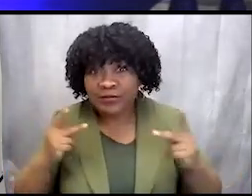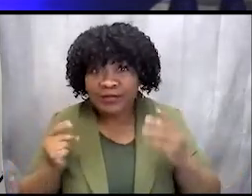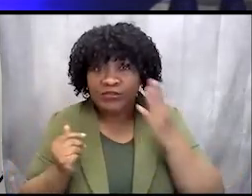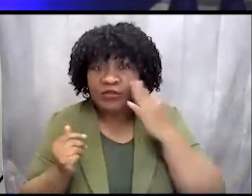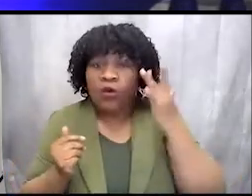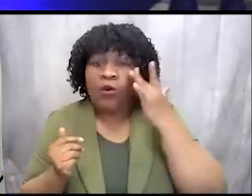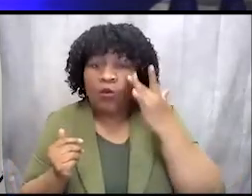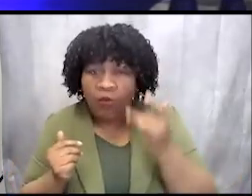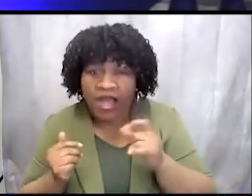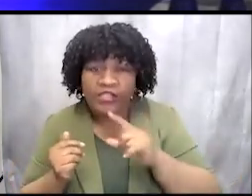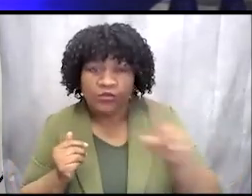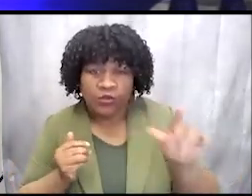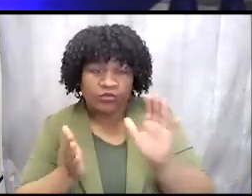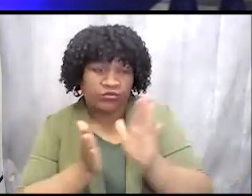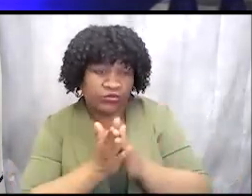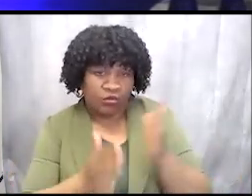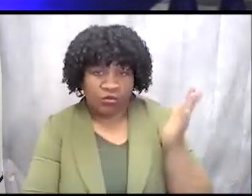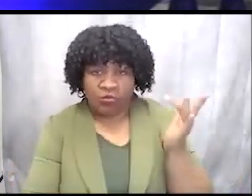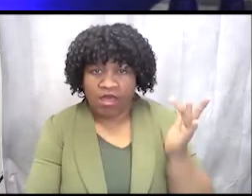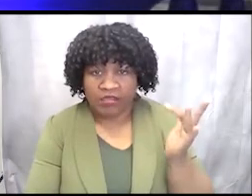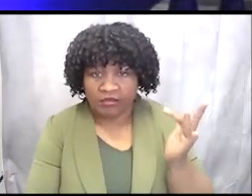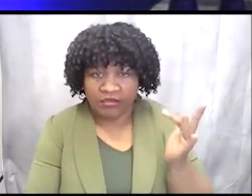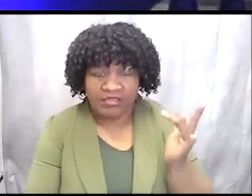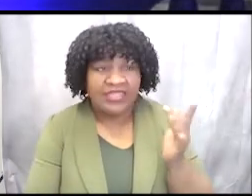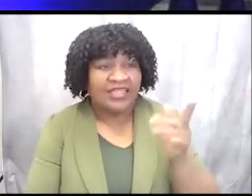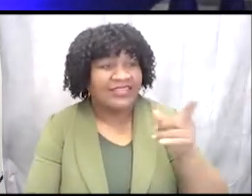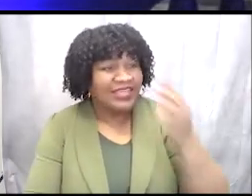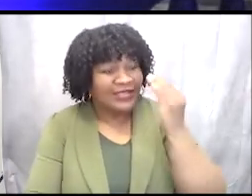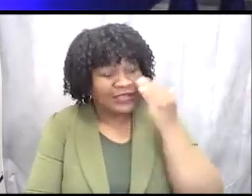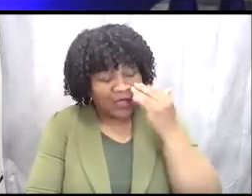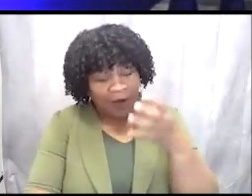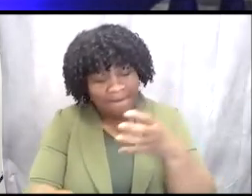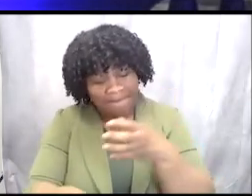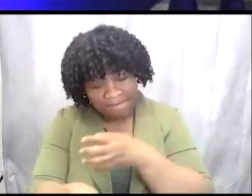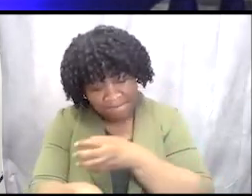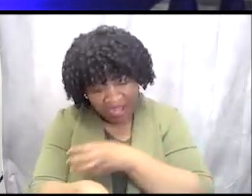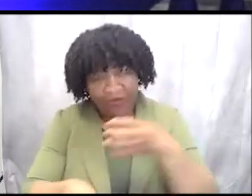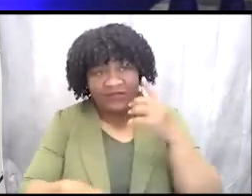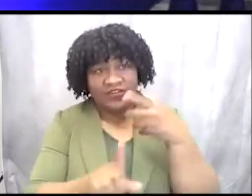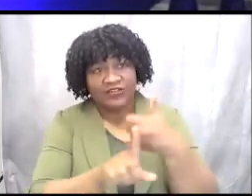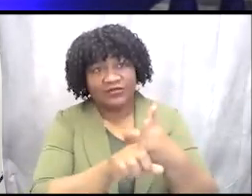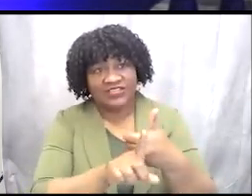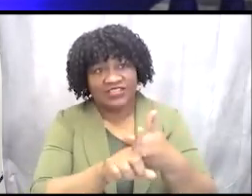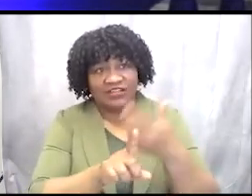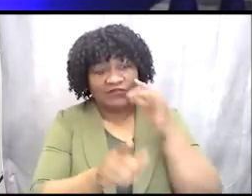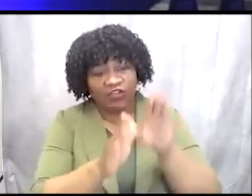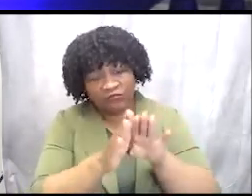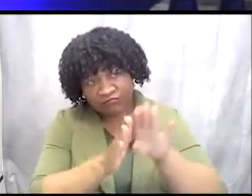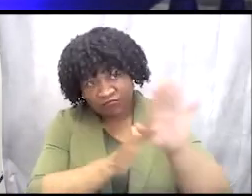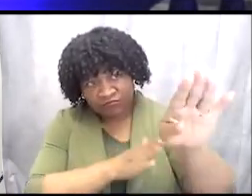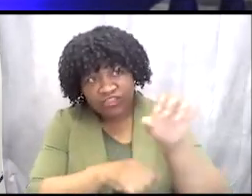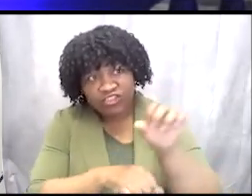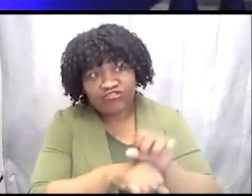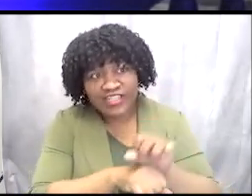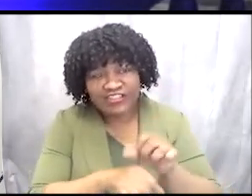why do you go to school in the first place? I want them to know the power of possibility for themselves, for careers that are happening